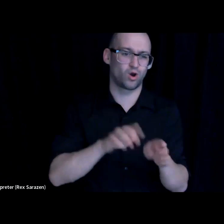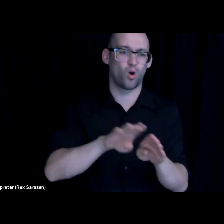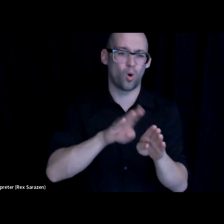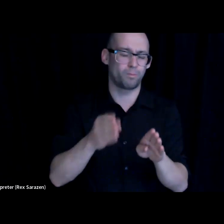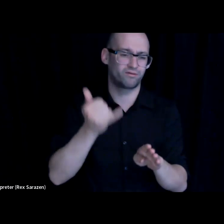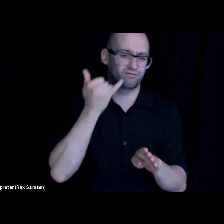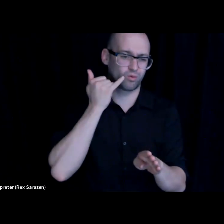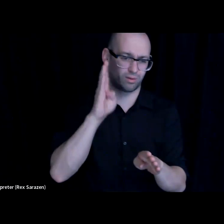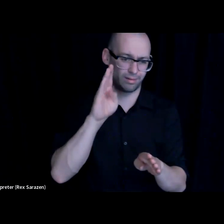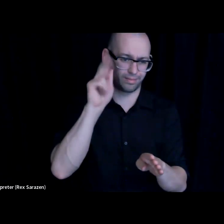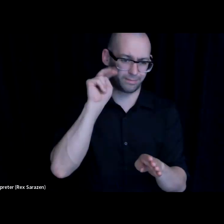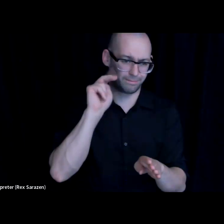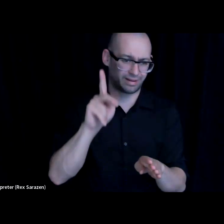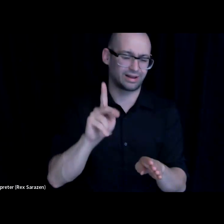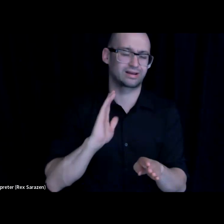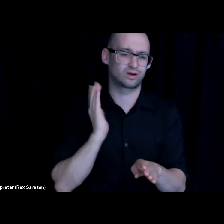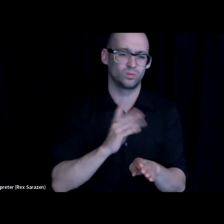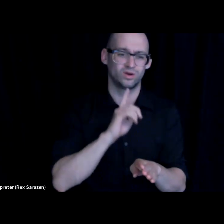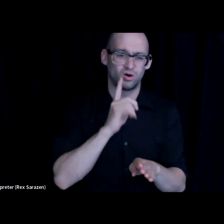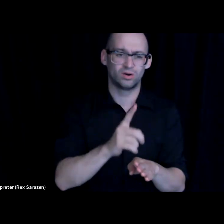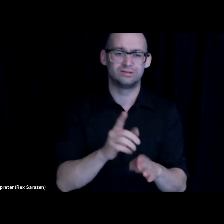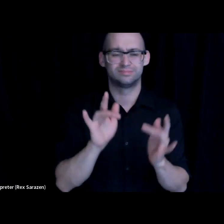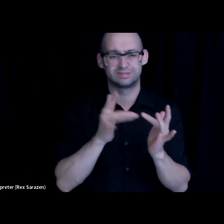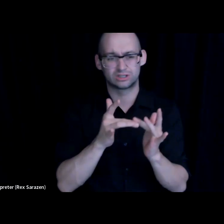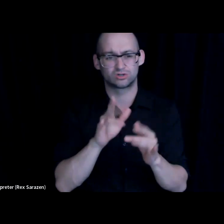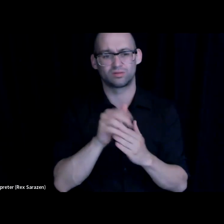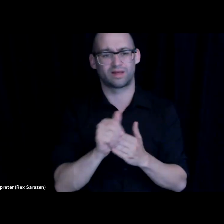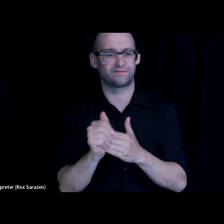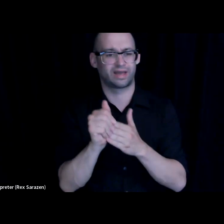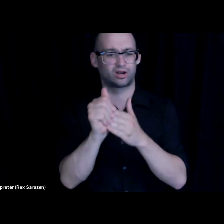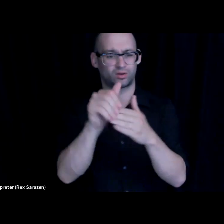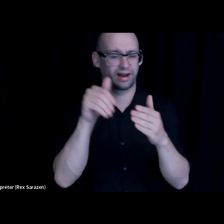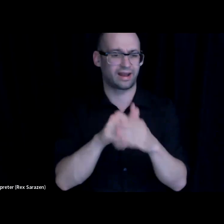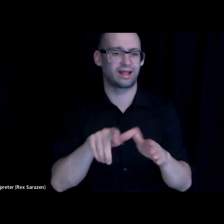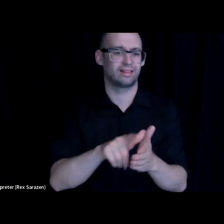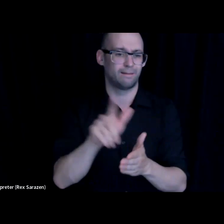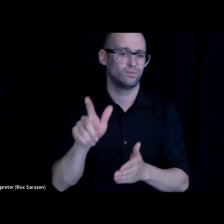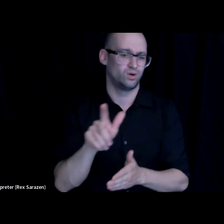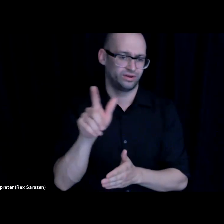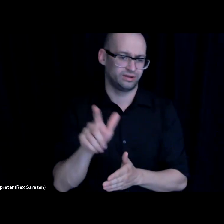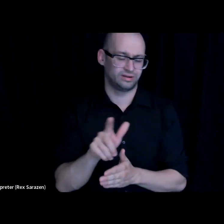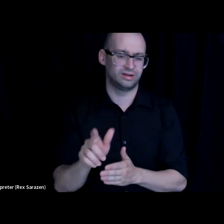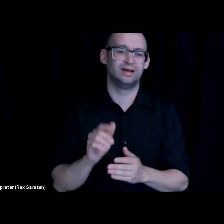we're having digital navigators in our libraries, we're having digital navigators at our schools